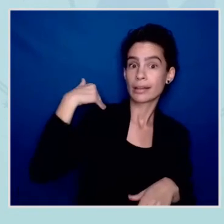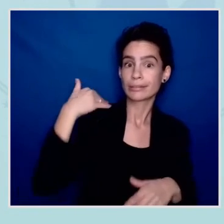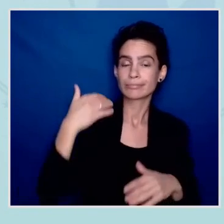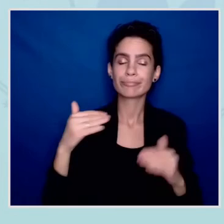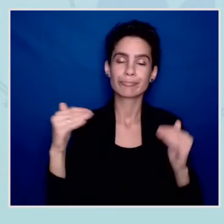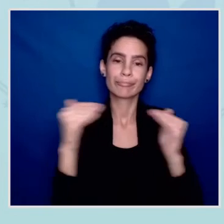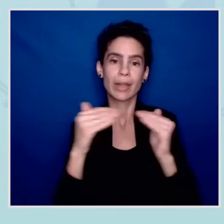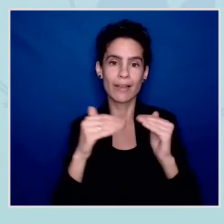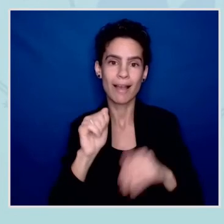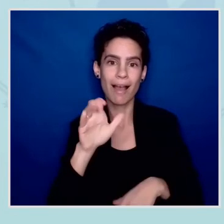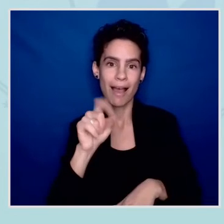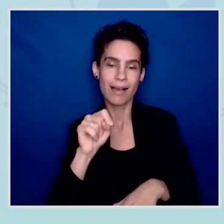TO UNIONIZE BUT ENCOURAGING